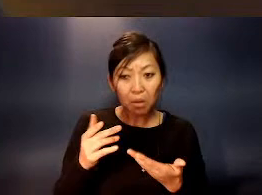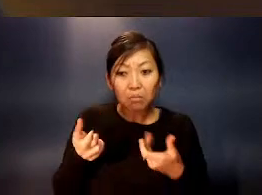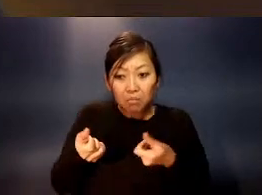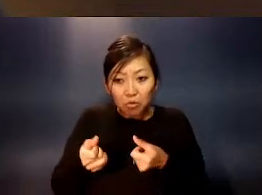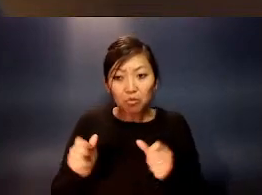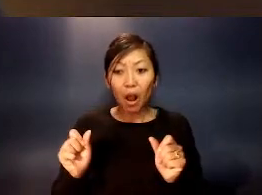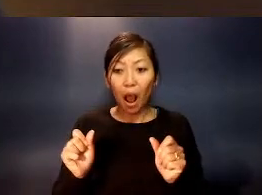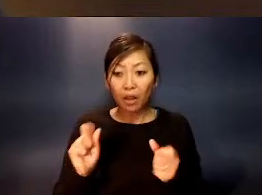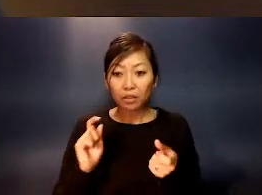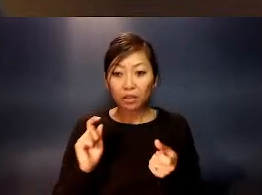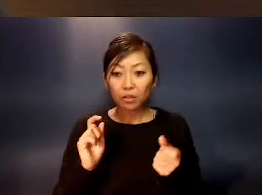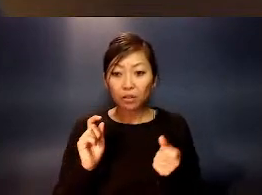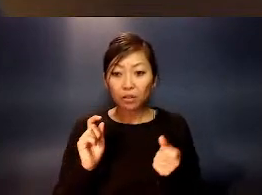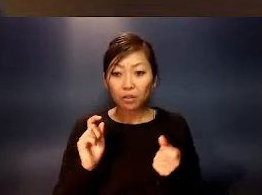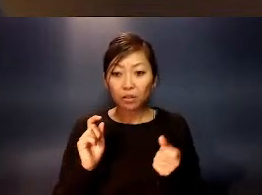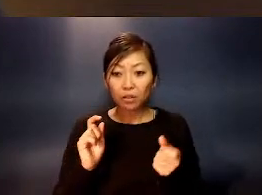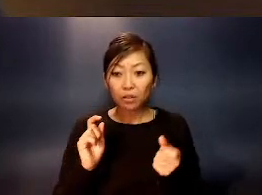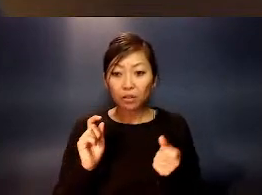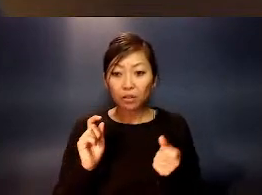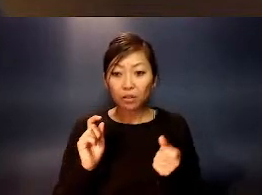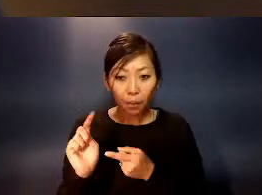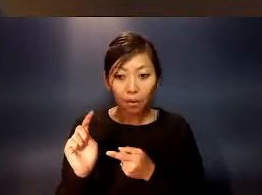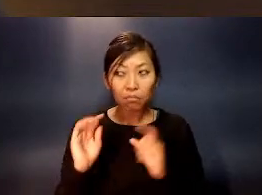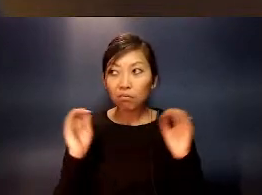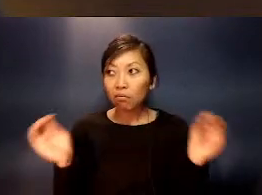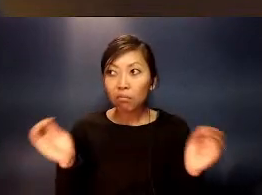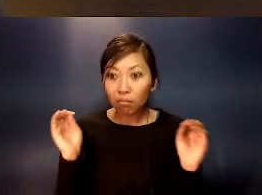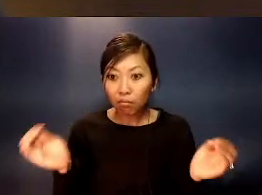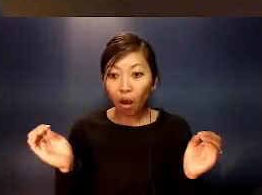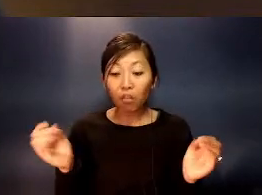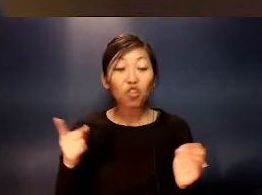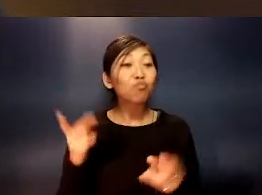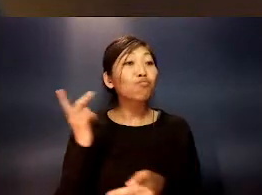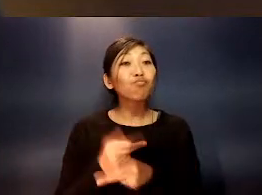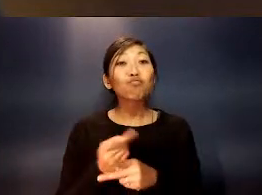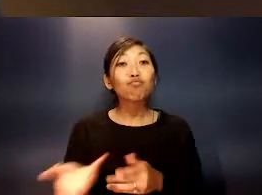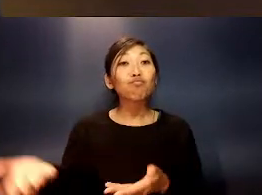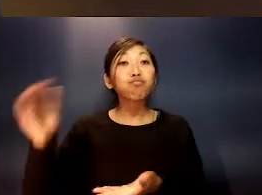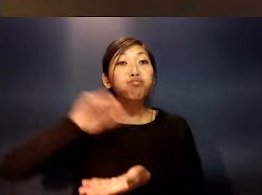TO SPEND THAT AMOUNT OF MONEY ON THEIR REGULAR FUNCTIONS AND OPERATIONS, I THINK, AND COUNCIL MEMBER